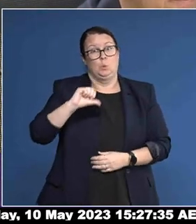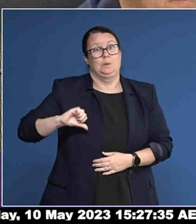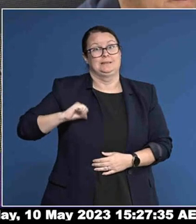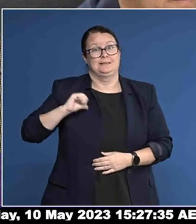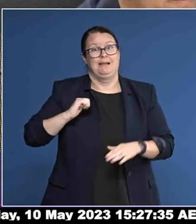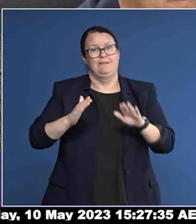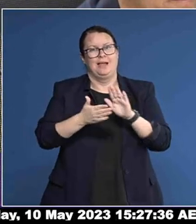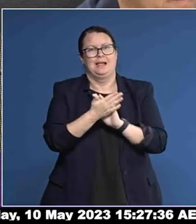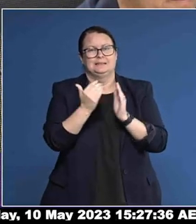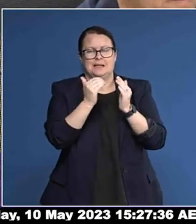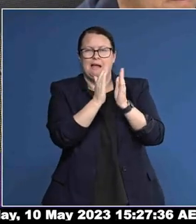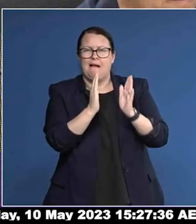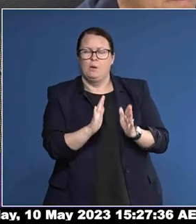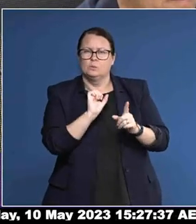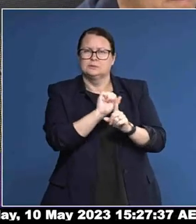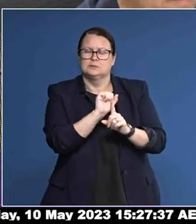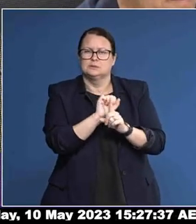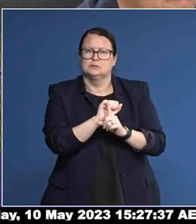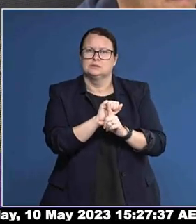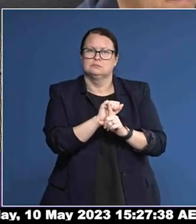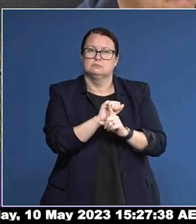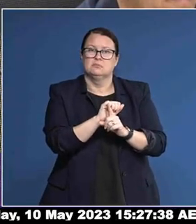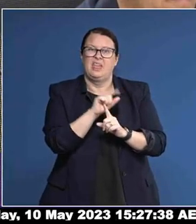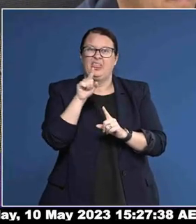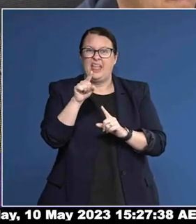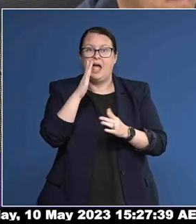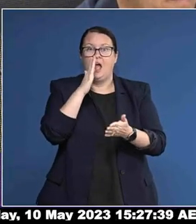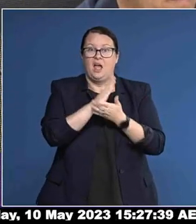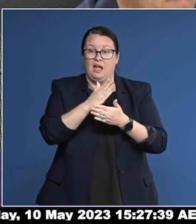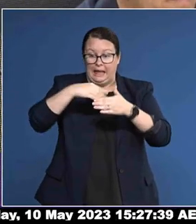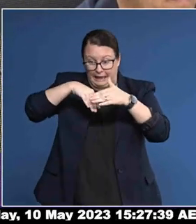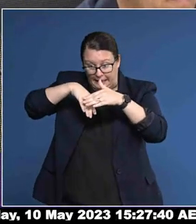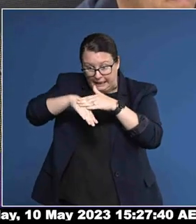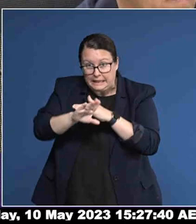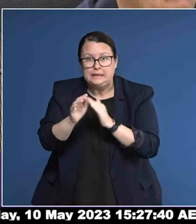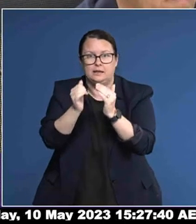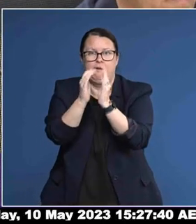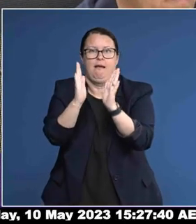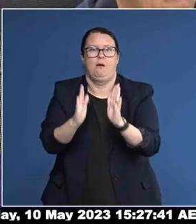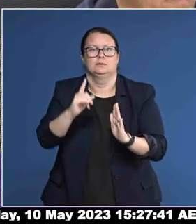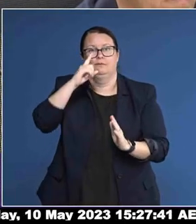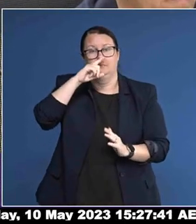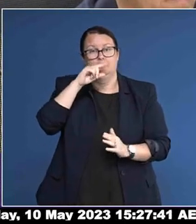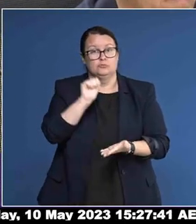unique opportunities to actually go inside the homes of people. You agree with that? MS RAINE: Yes, I do agree with that.